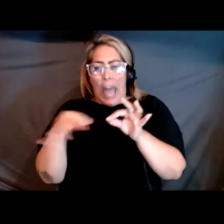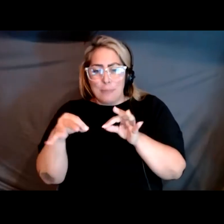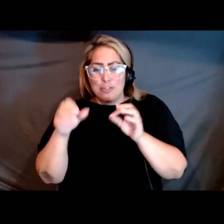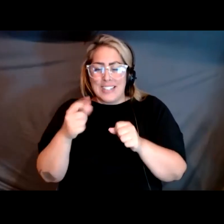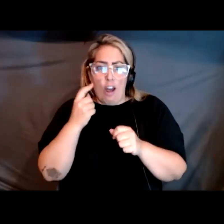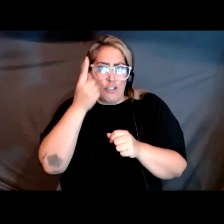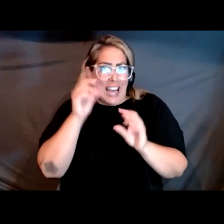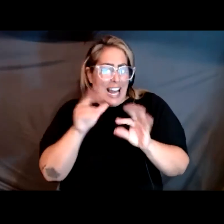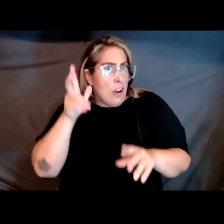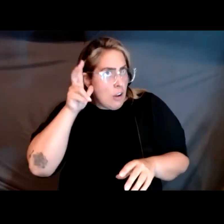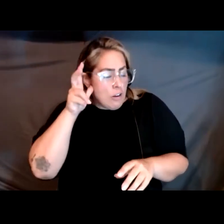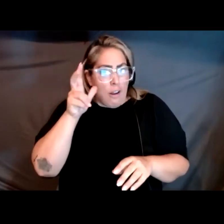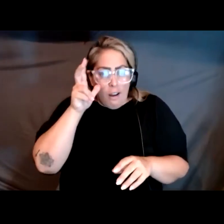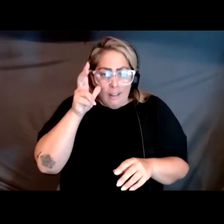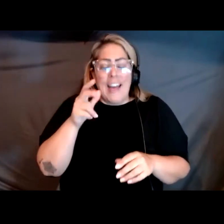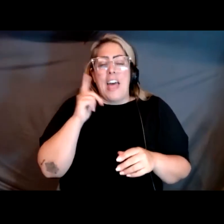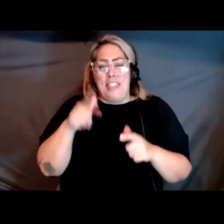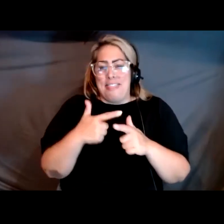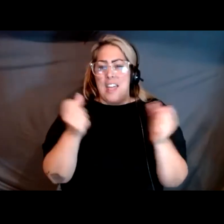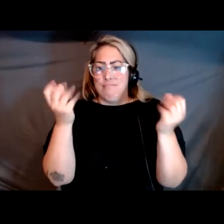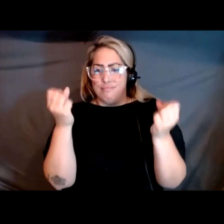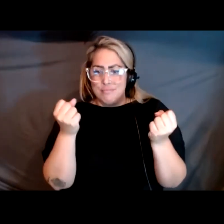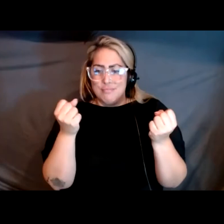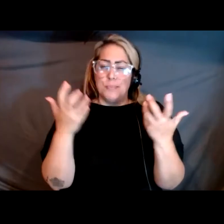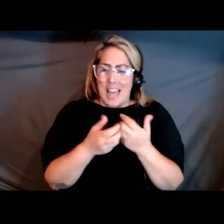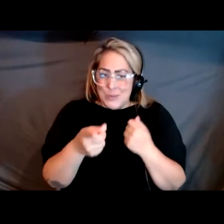or feel free to raise your hand or unmute to share with the group.